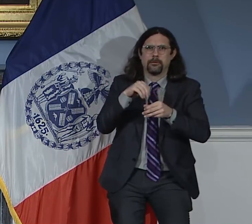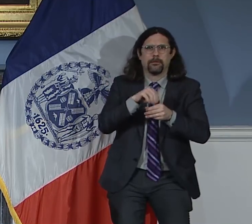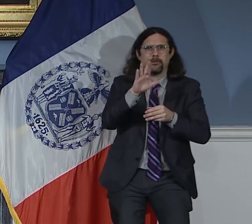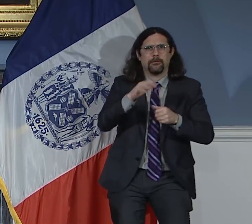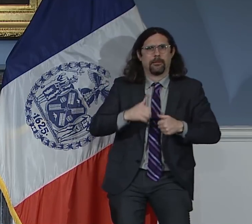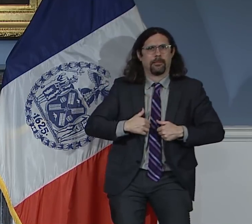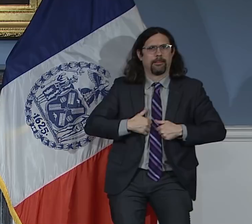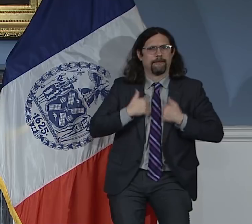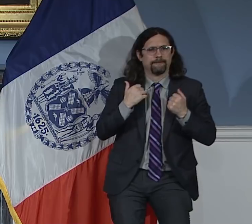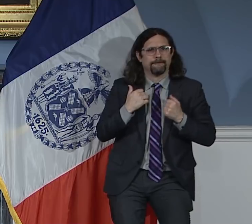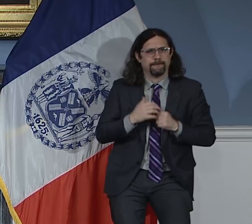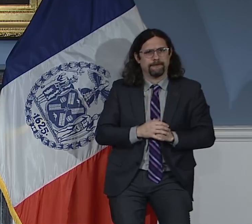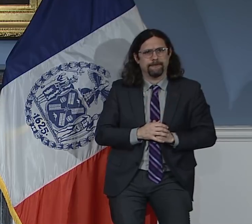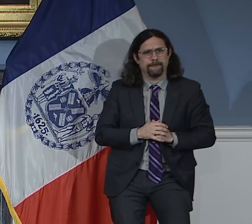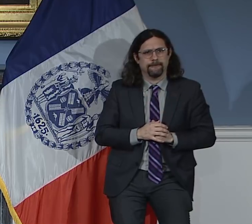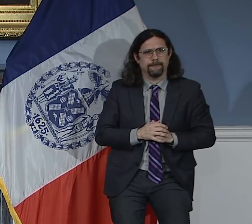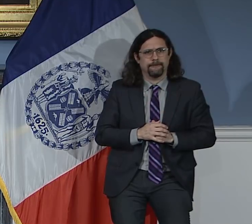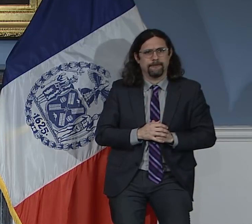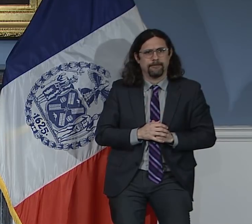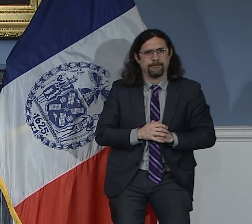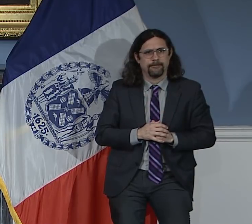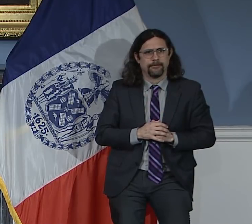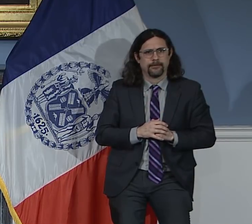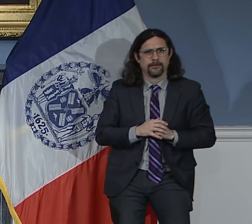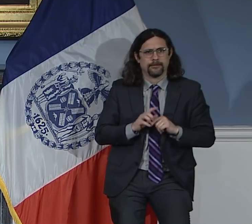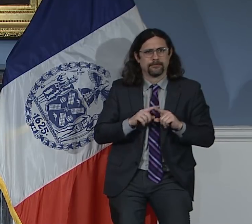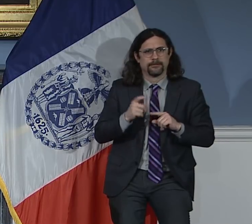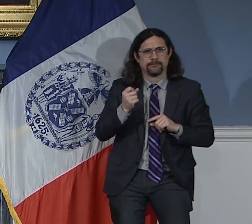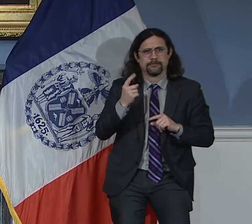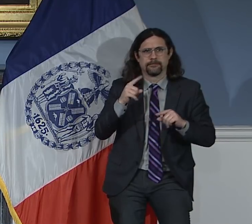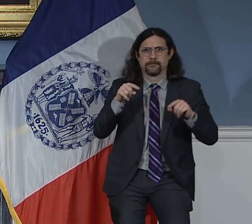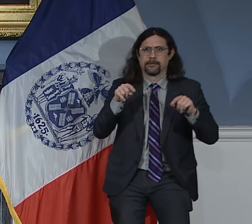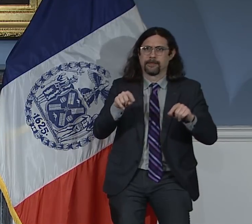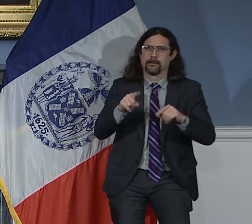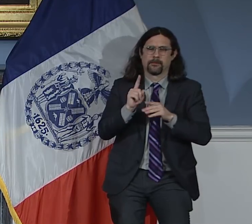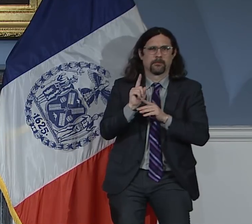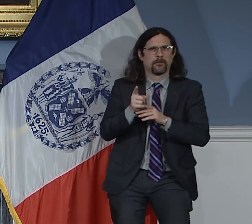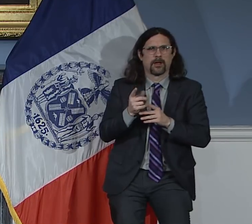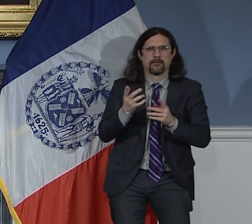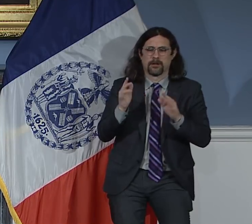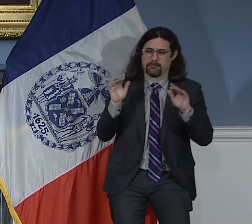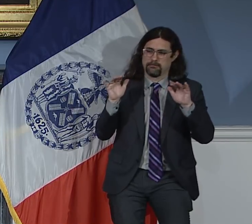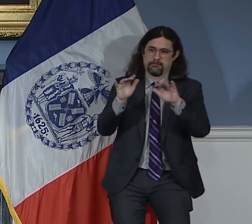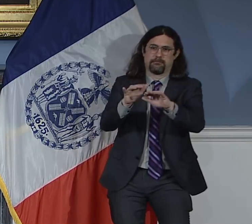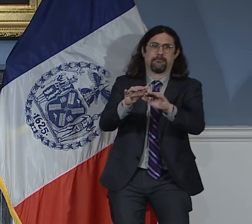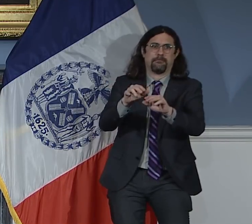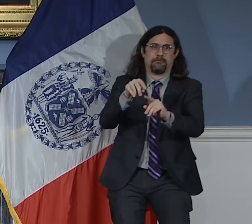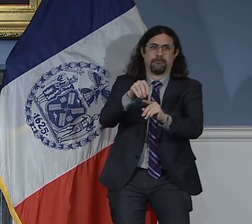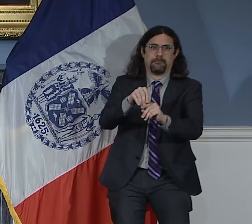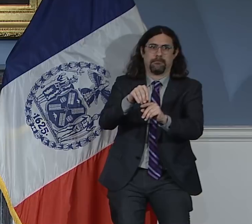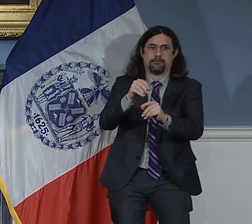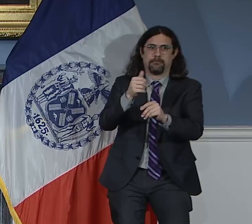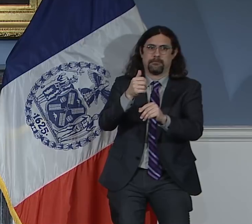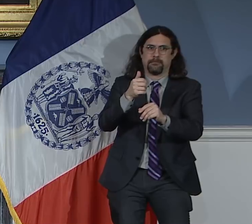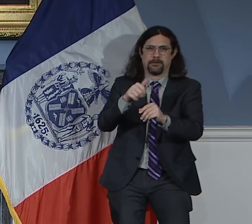VISIT EACH WEEK OR MORE OFTEN TO THEIR HOUSE O F WORSHIP IS. BUTWE ARE IN A MOMENT OF TREMENDOUS